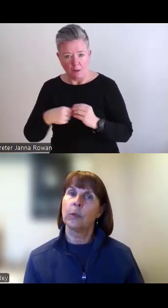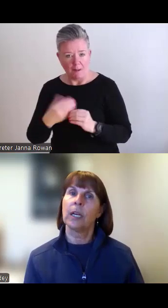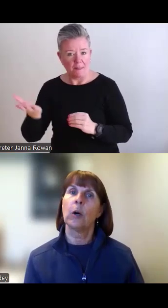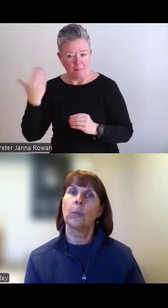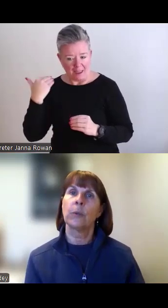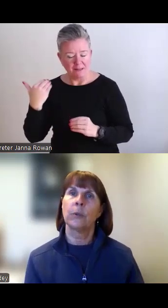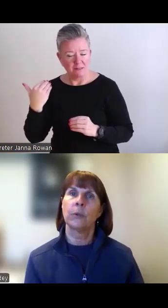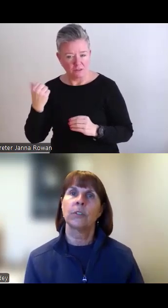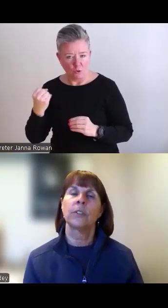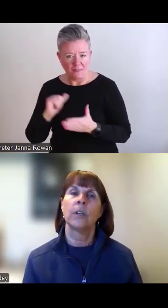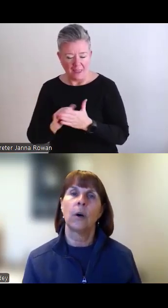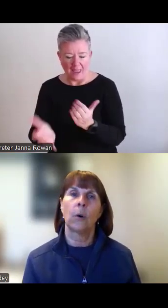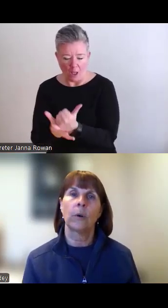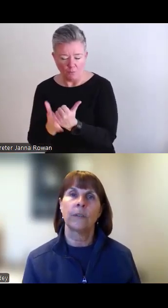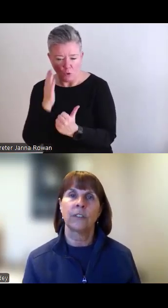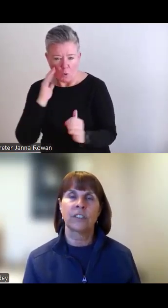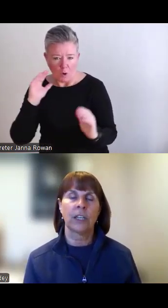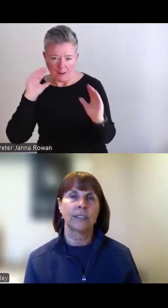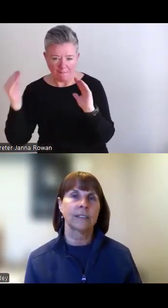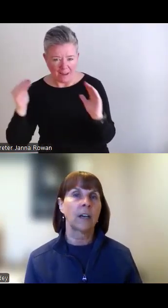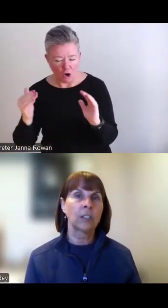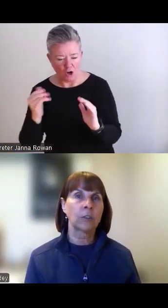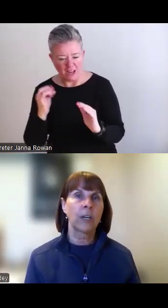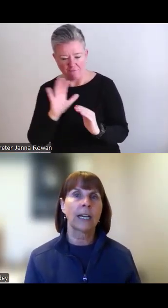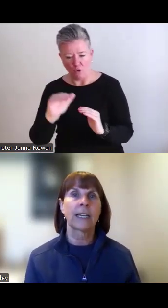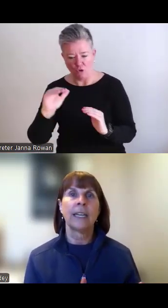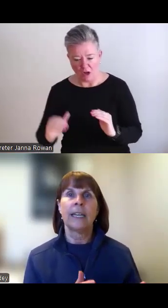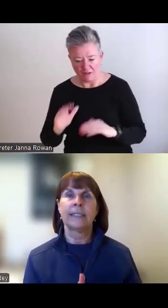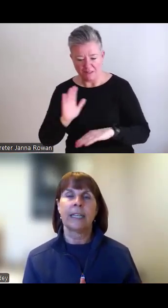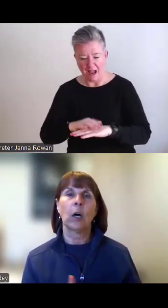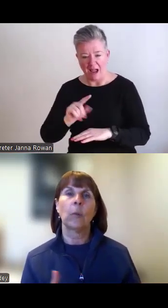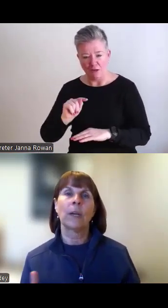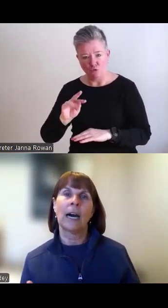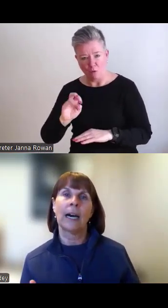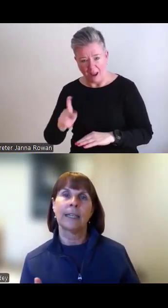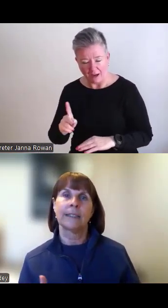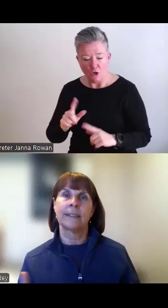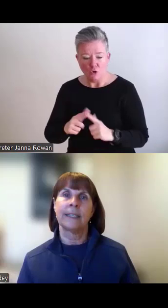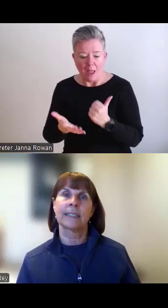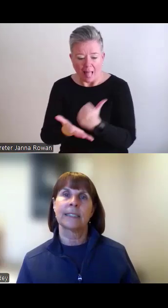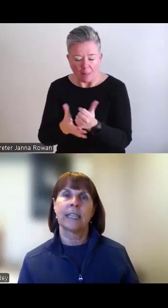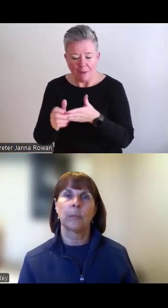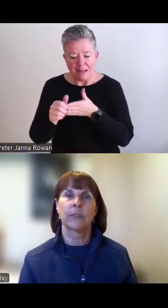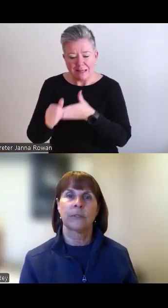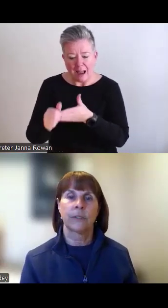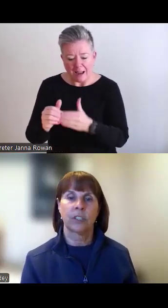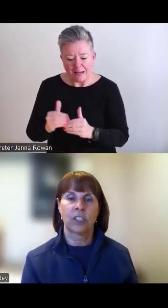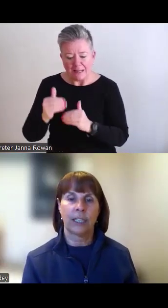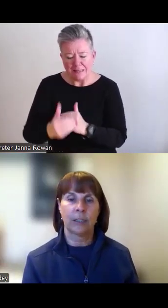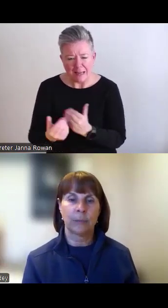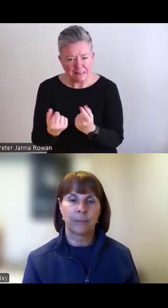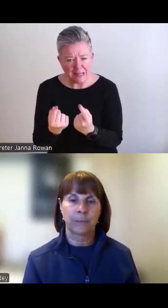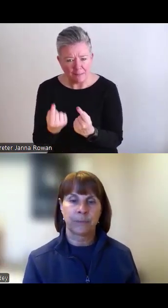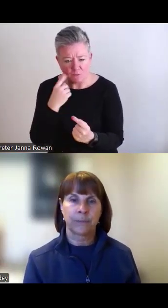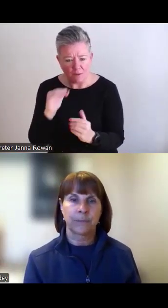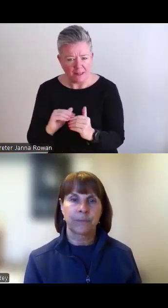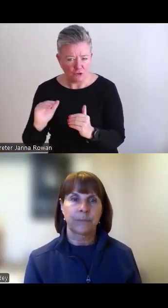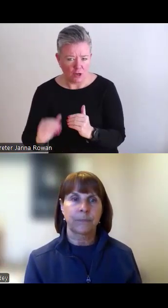This will help you to know if your child is on track and to help guide next steps for the child.